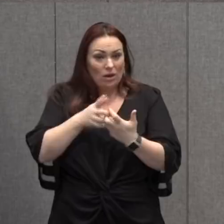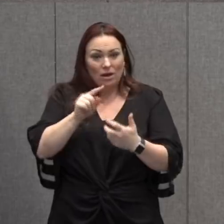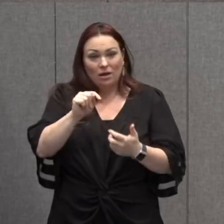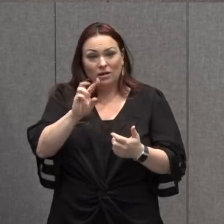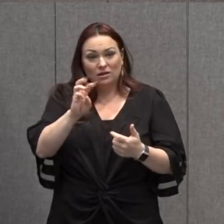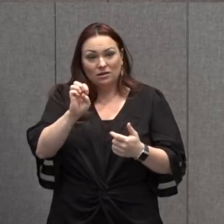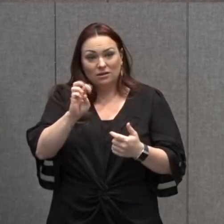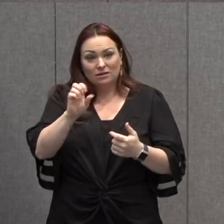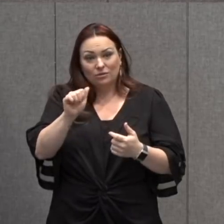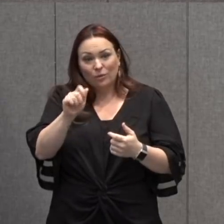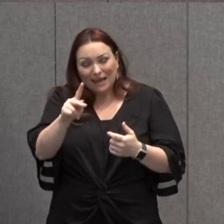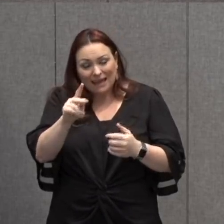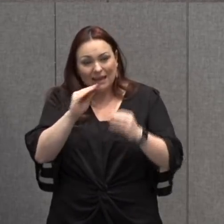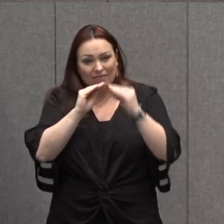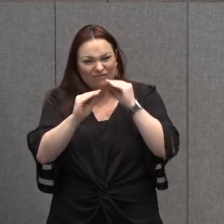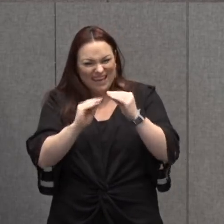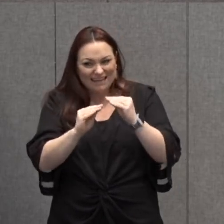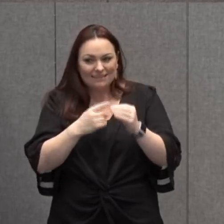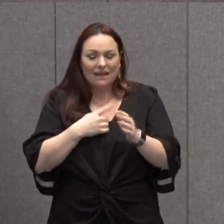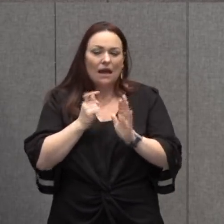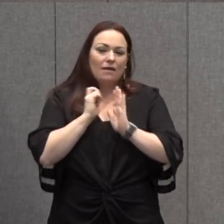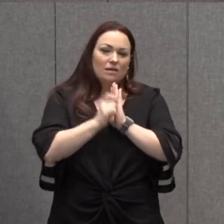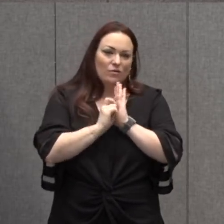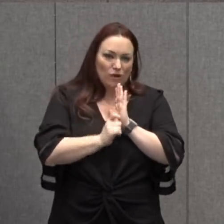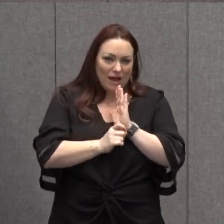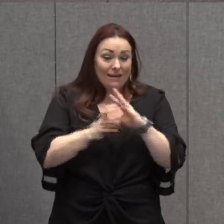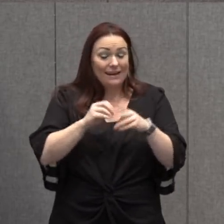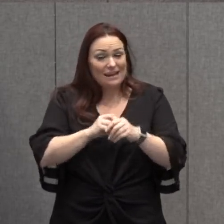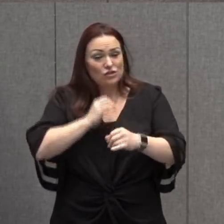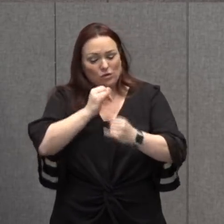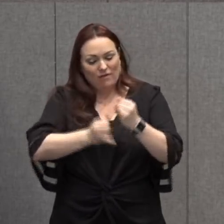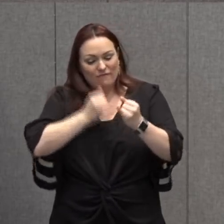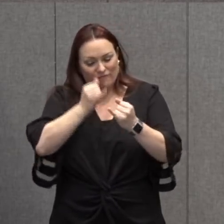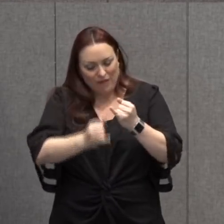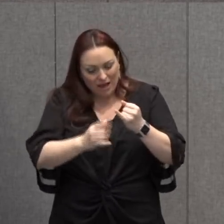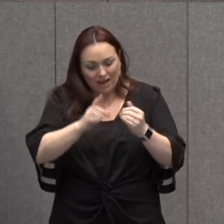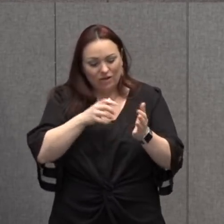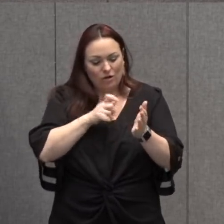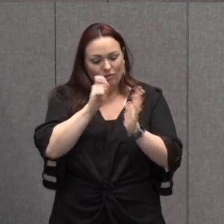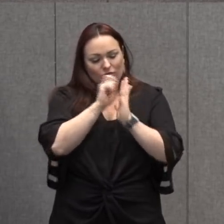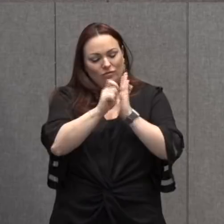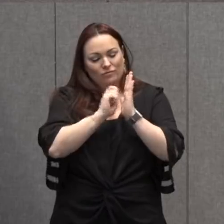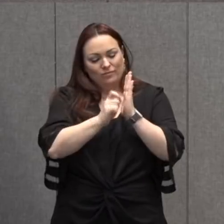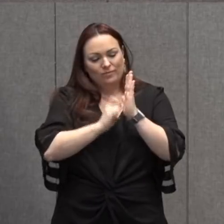and then rewrite it into your final draft, and then I really truly hope that you share